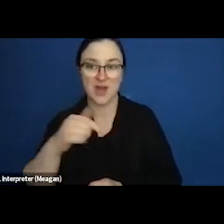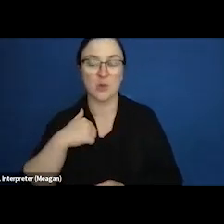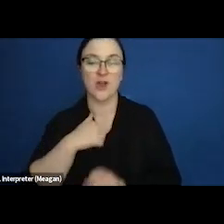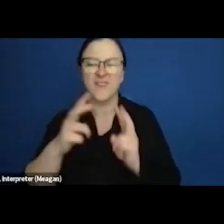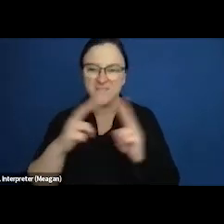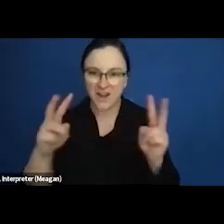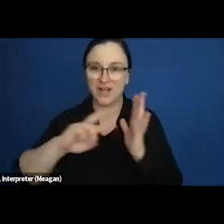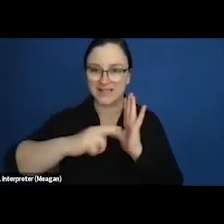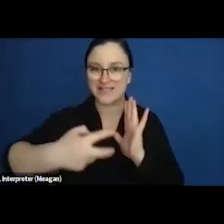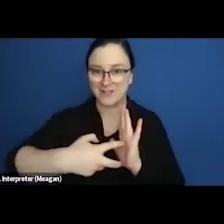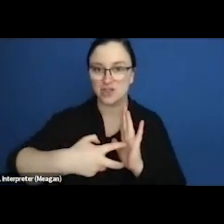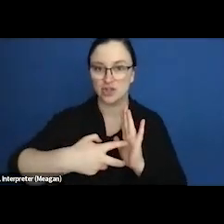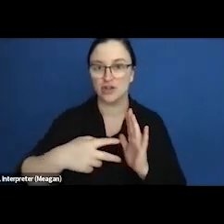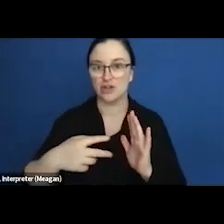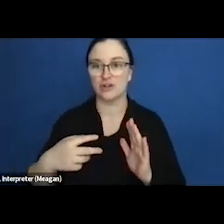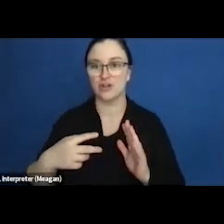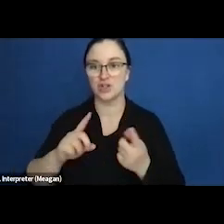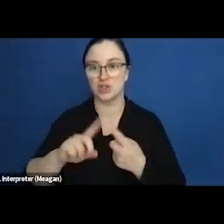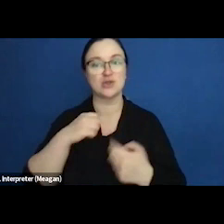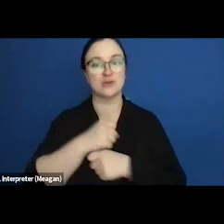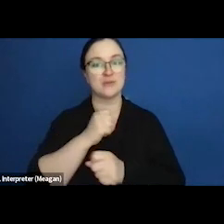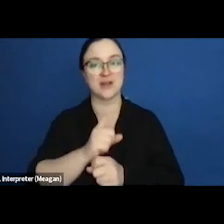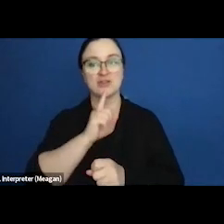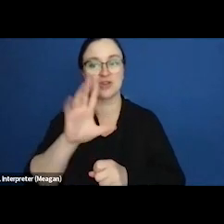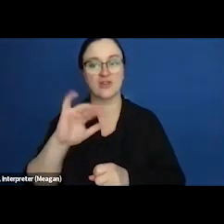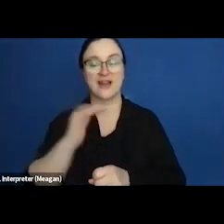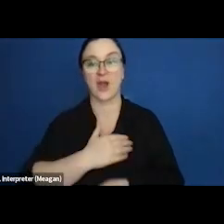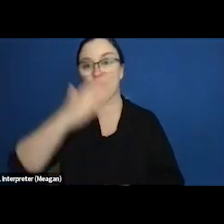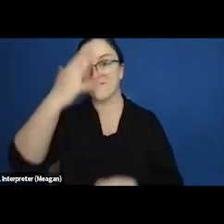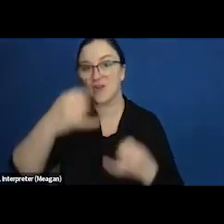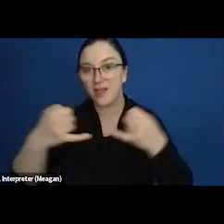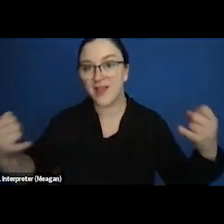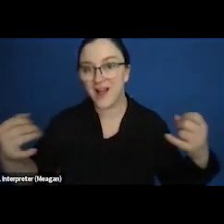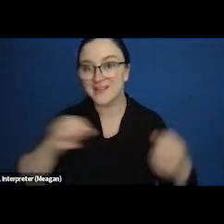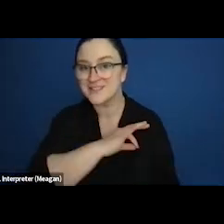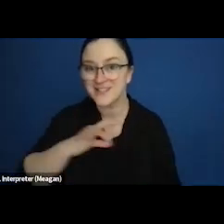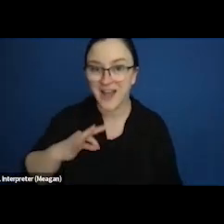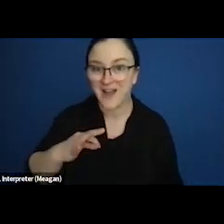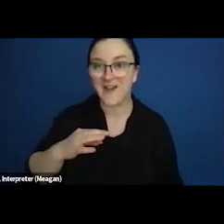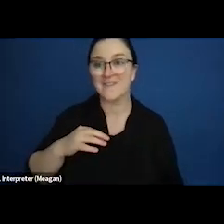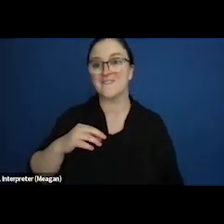and ensuring that our frontline staff are trained, our program managers are trained